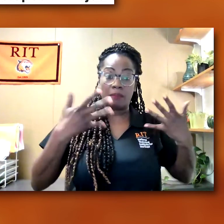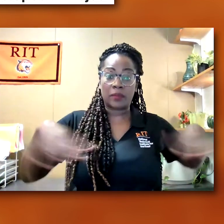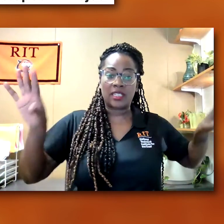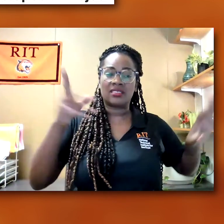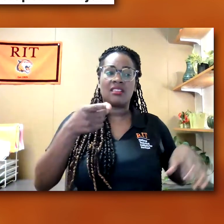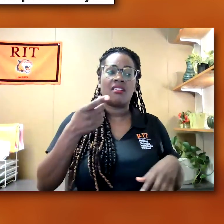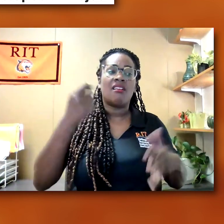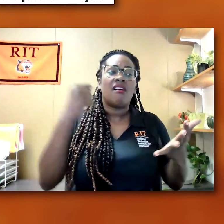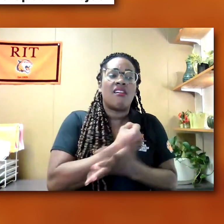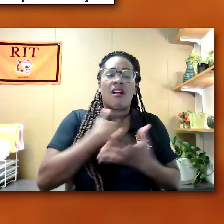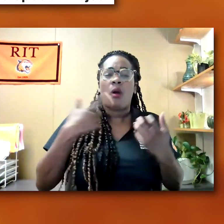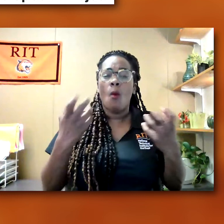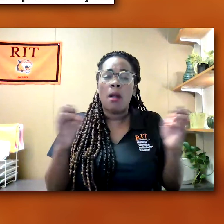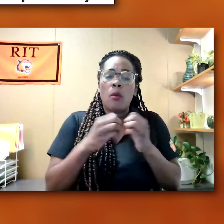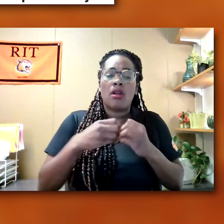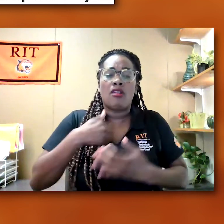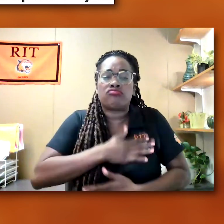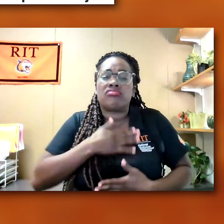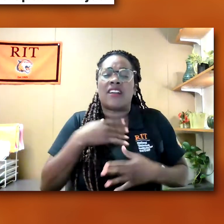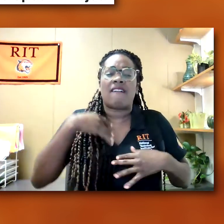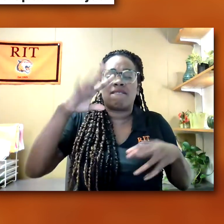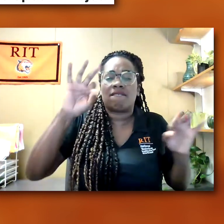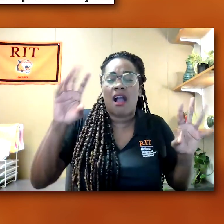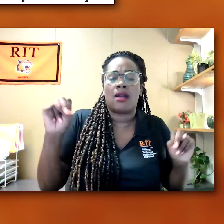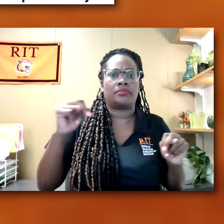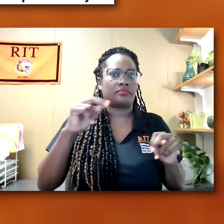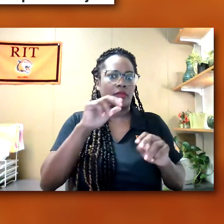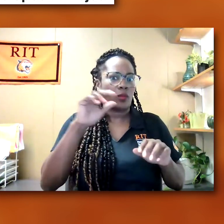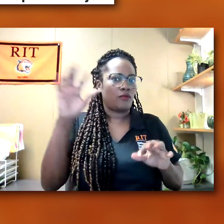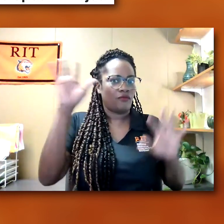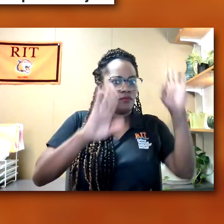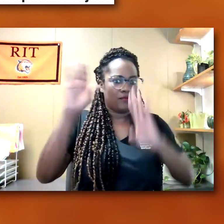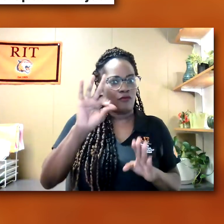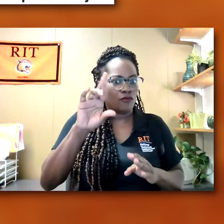All right, so when the egg drop is done, you might be wondering what other opportunities